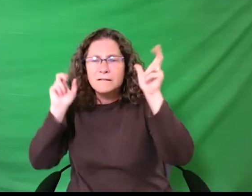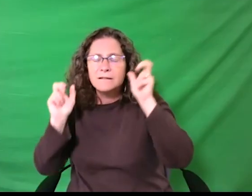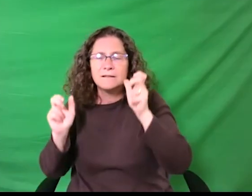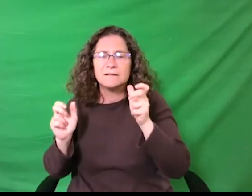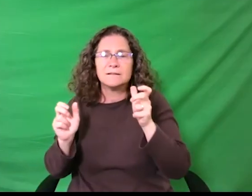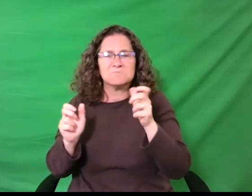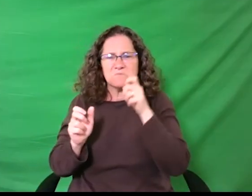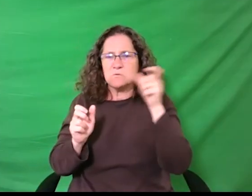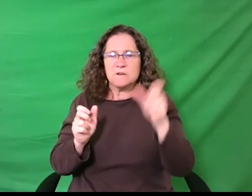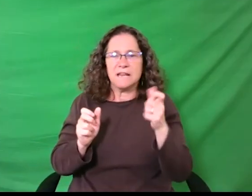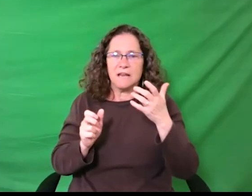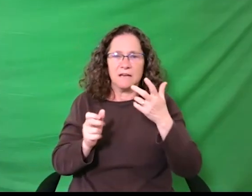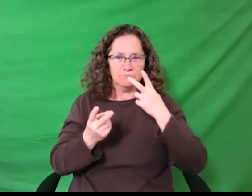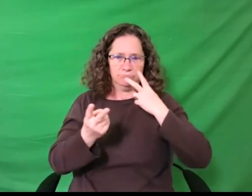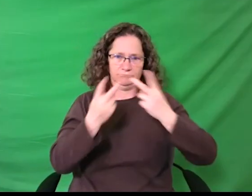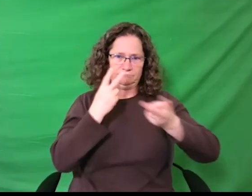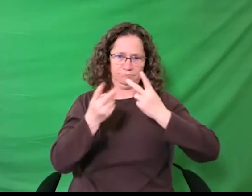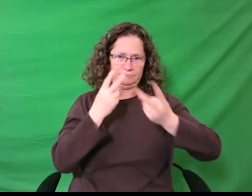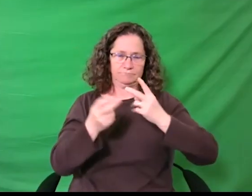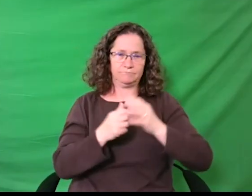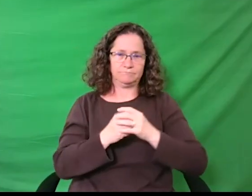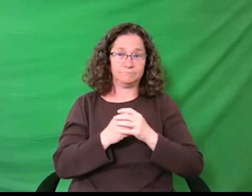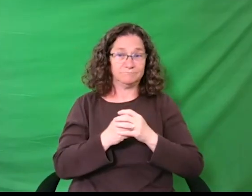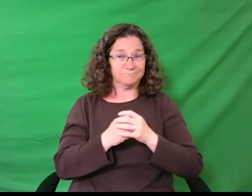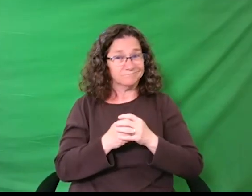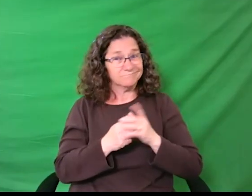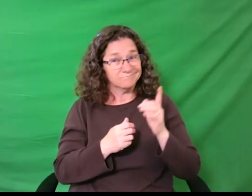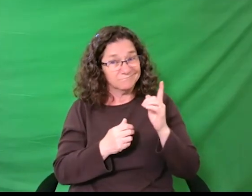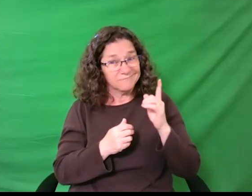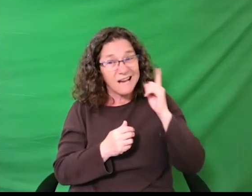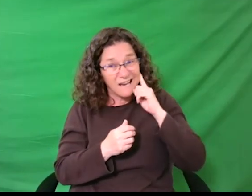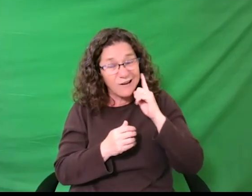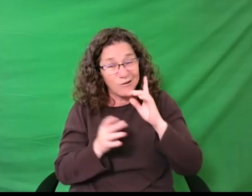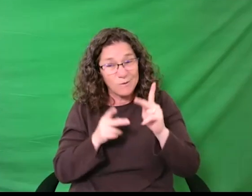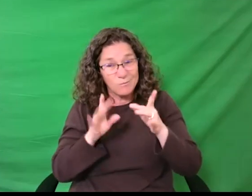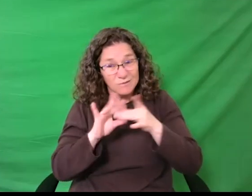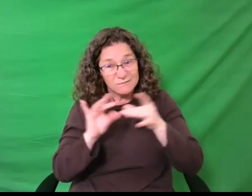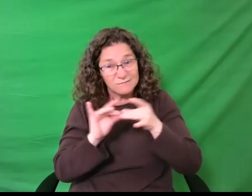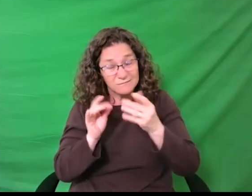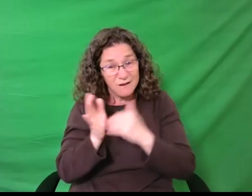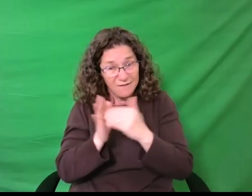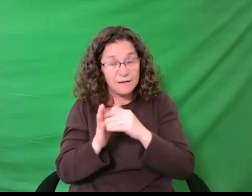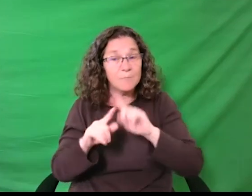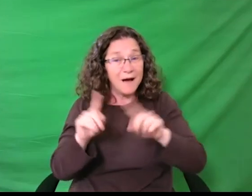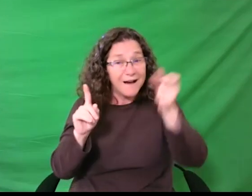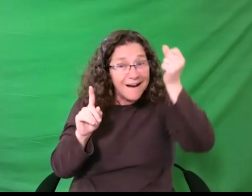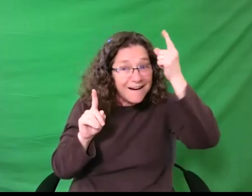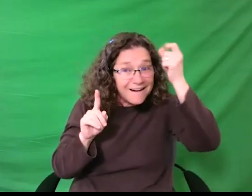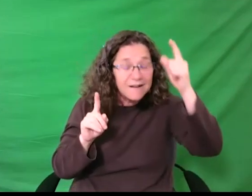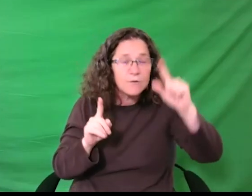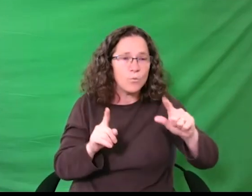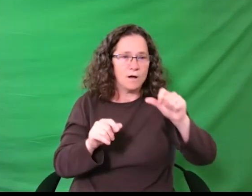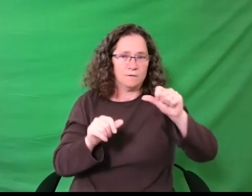I hear that a lot. But there is a scientific phenomena, which is really well researched in linguistics, called